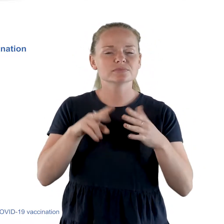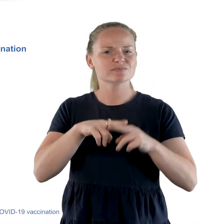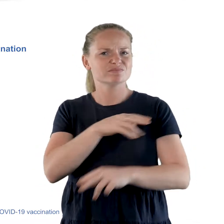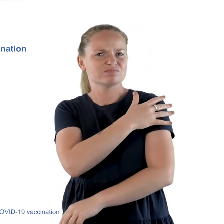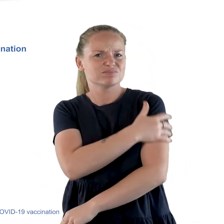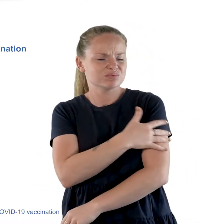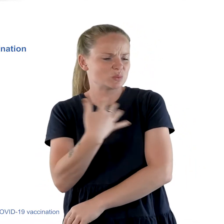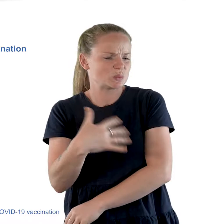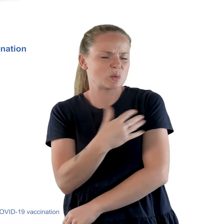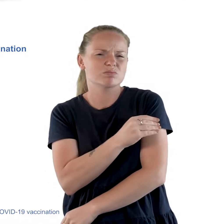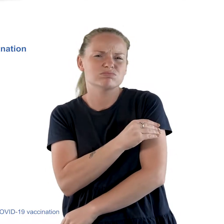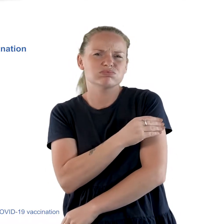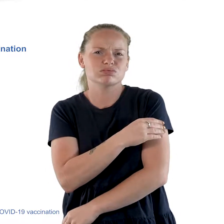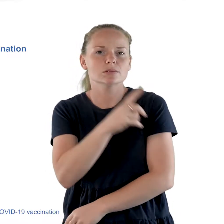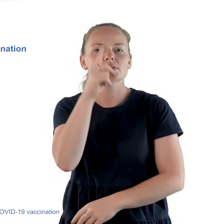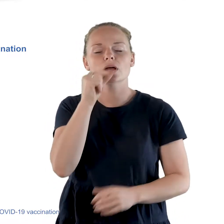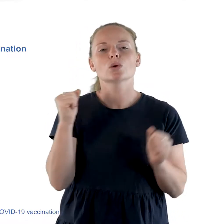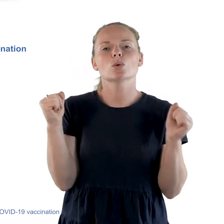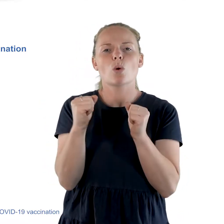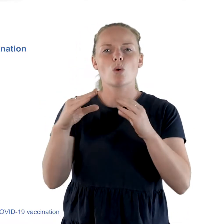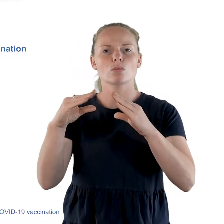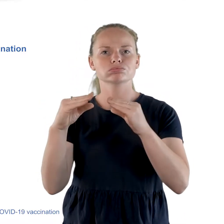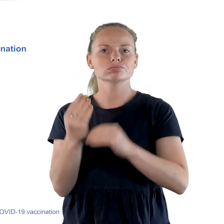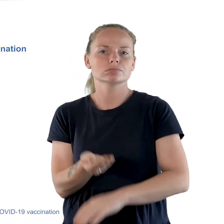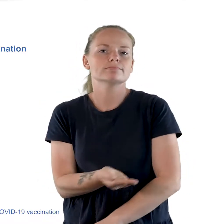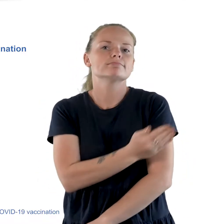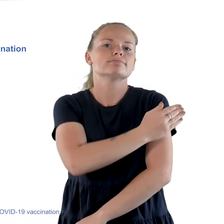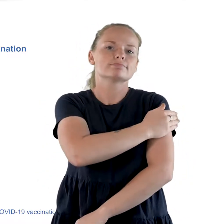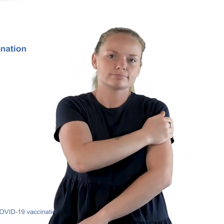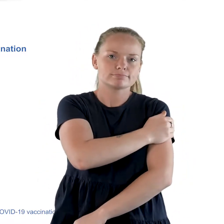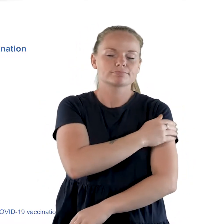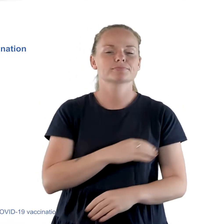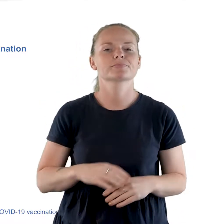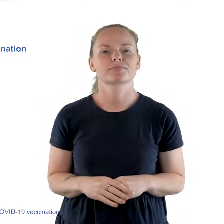If there is swelling at the injection site, you can use a cold compress.